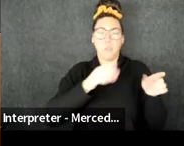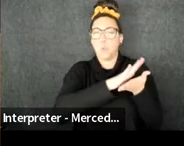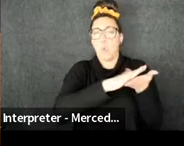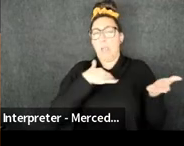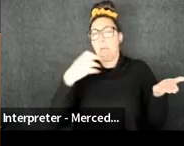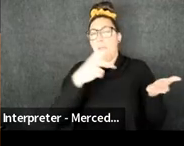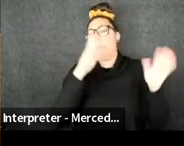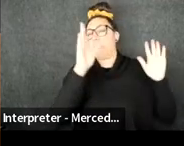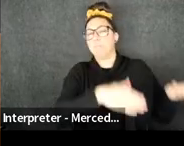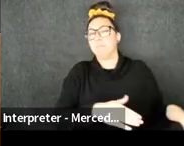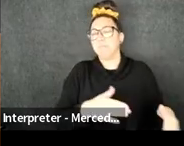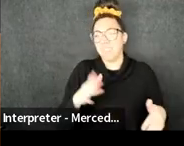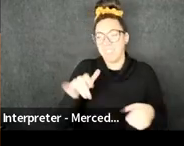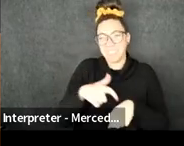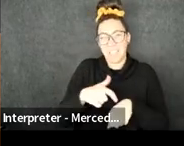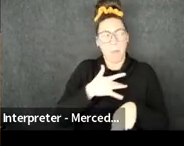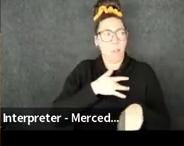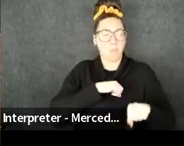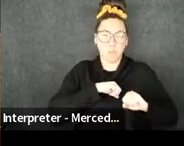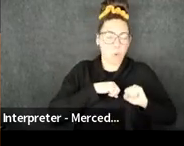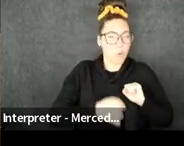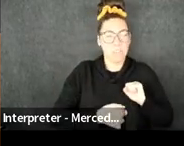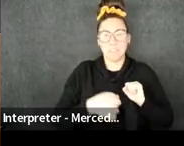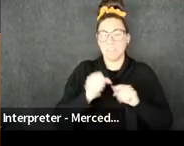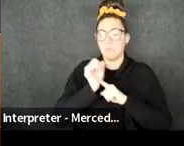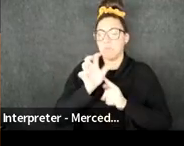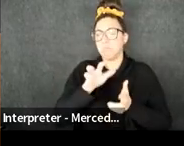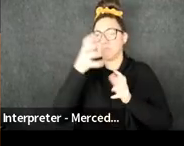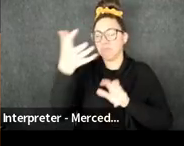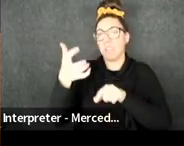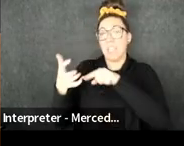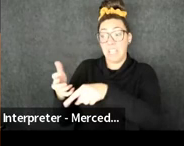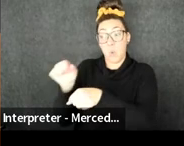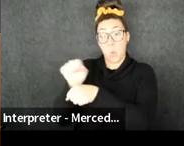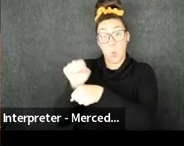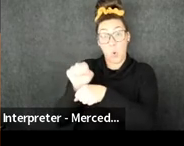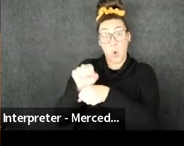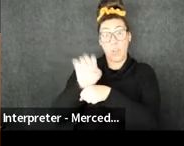so tragic and working at a job that required me to work from 7 a.m. to 10 p.m.